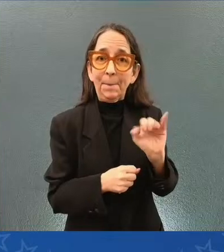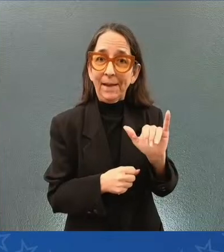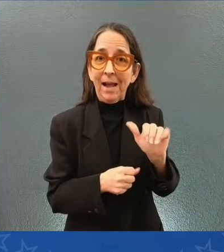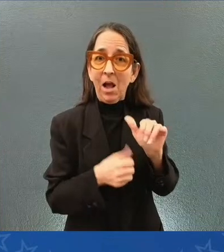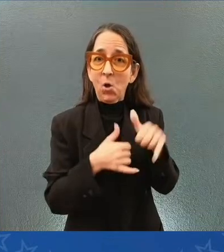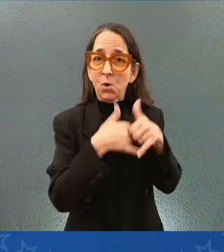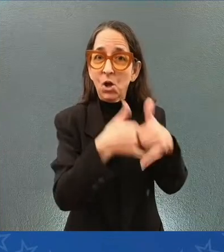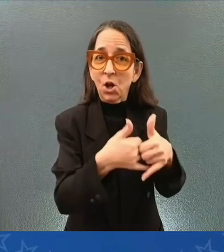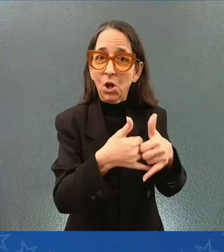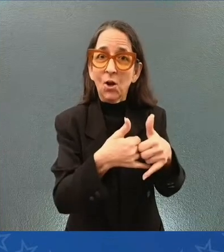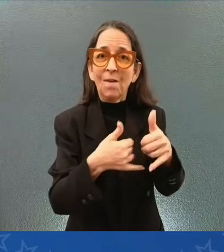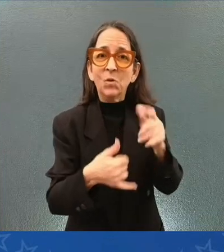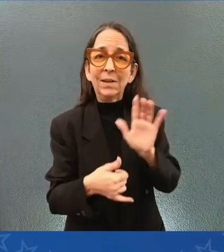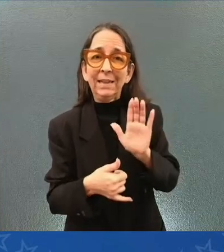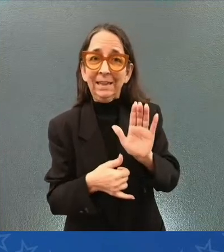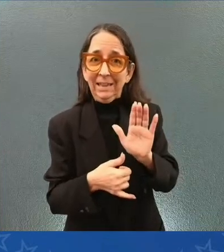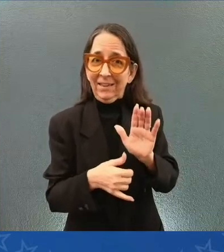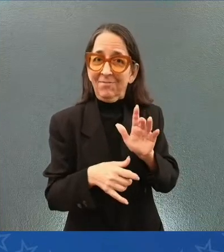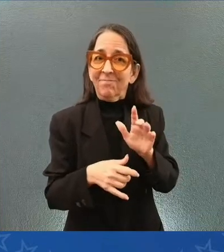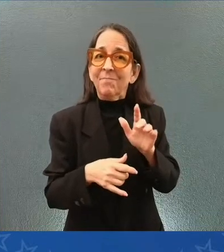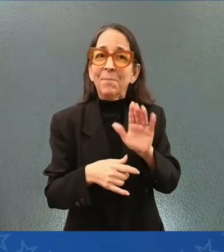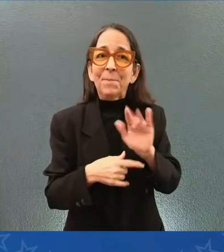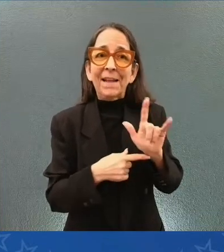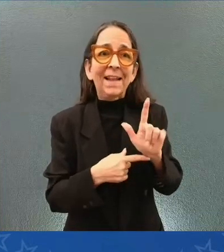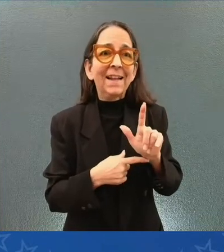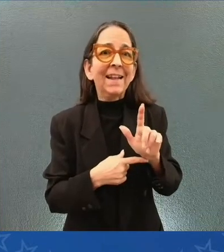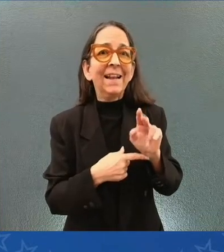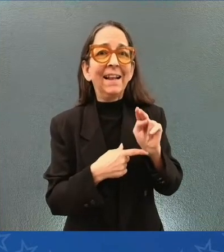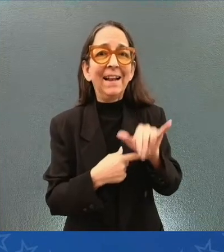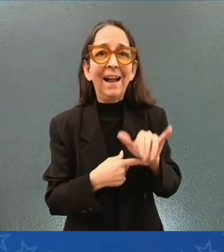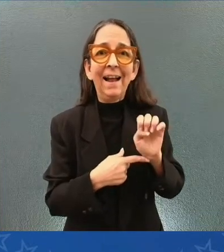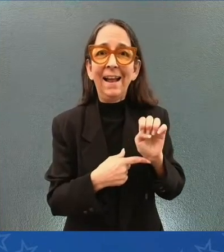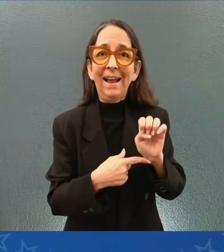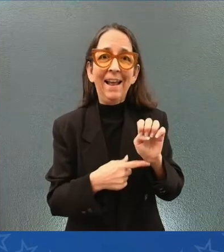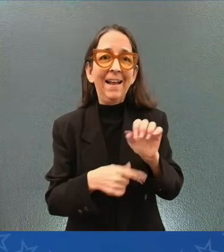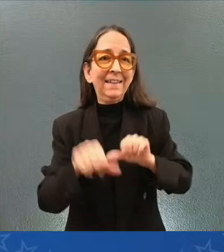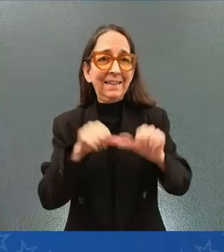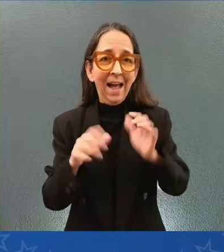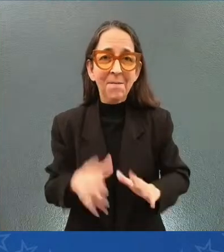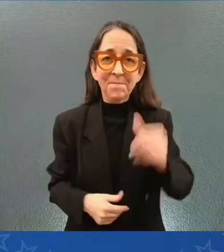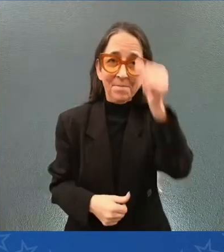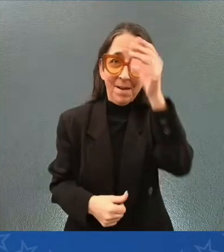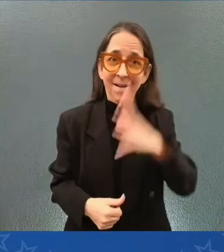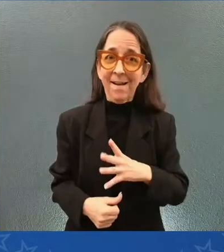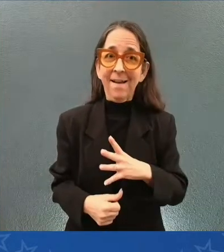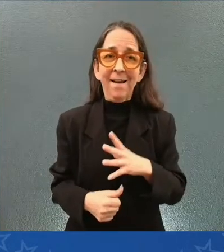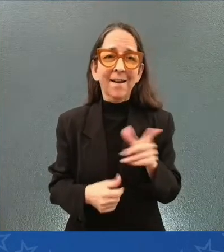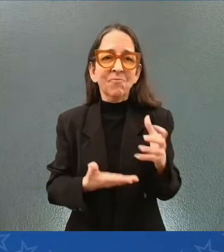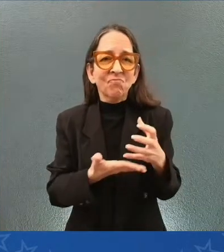he also earned the trust of millions of children and families. By sharing the magic of